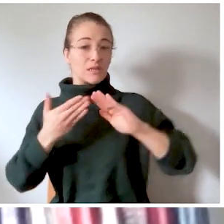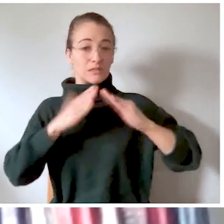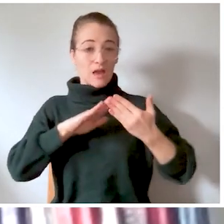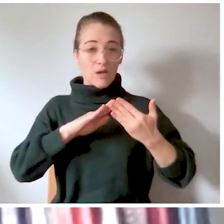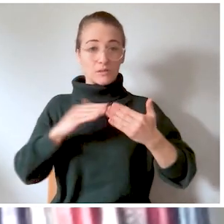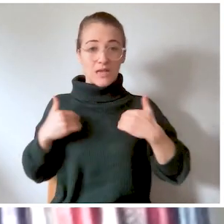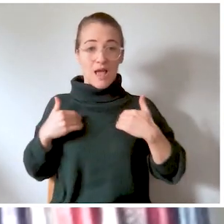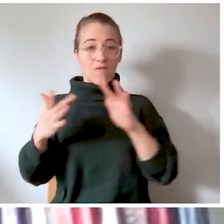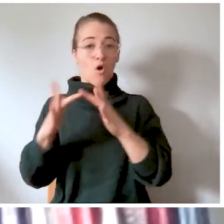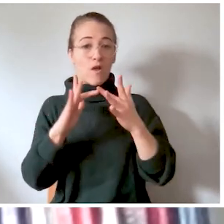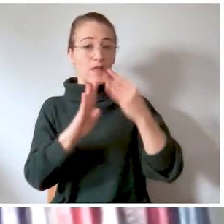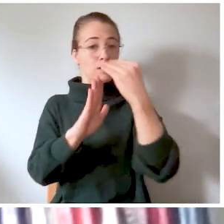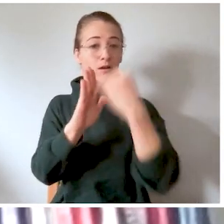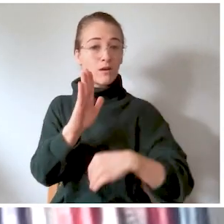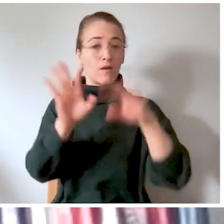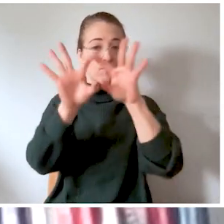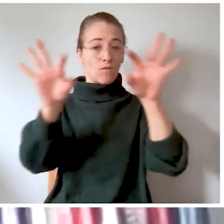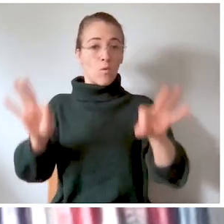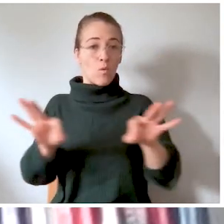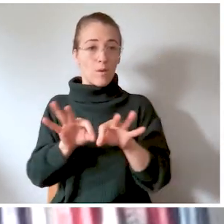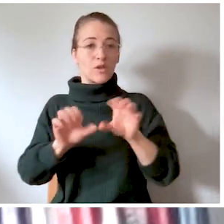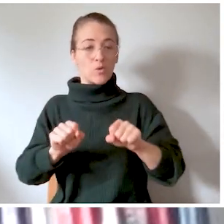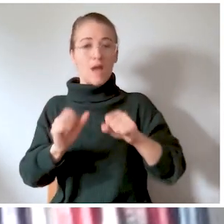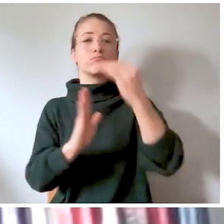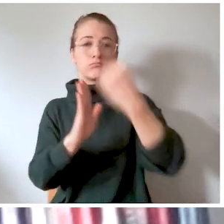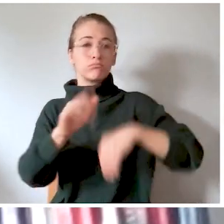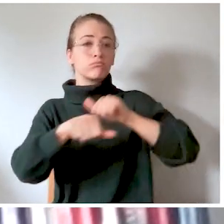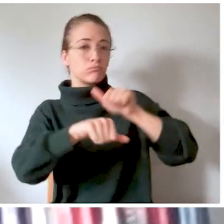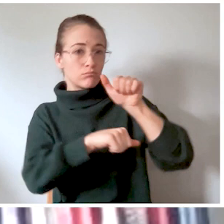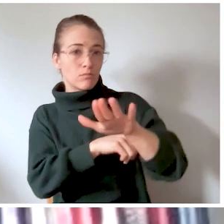have online fillable forms that you can fill out about snow and ice violations